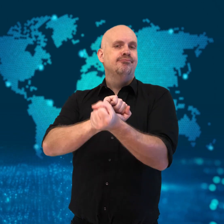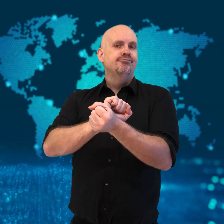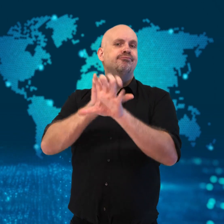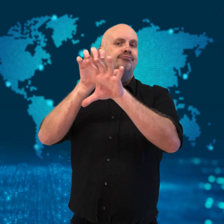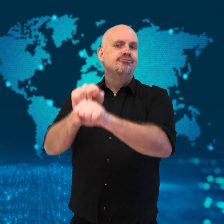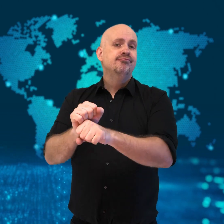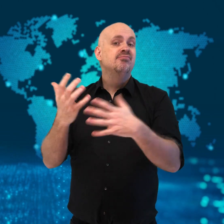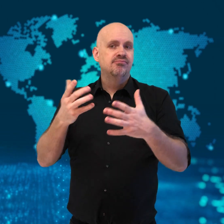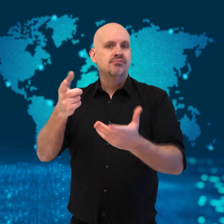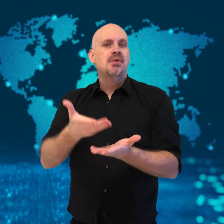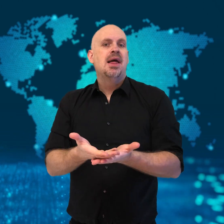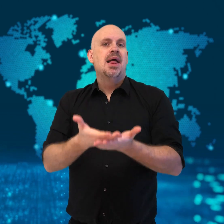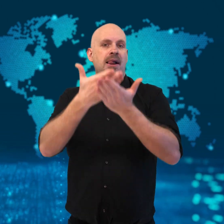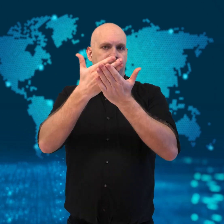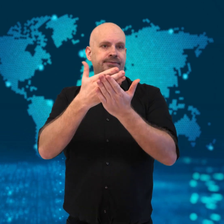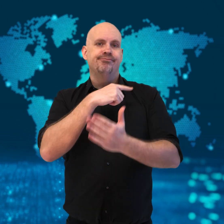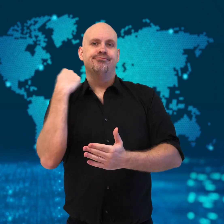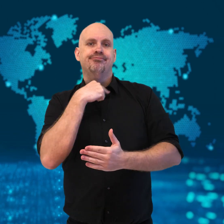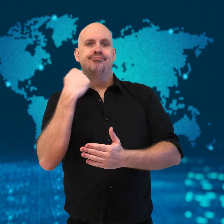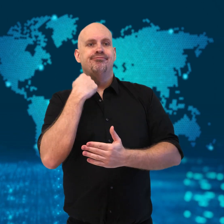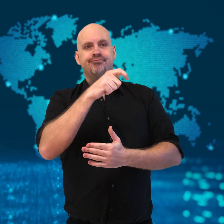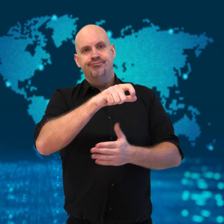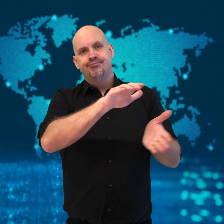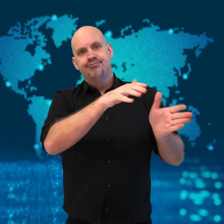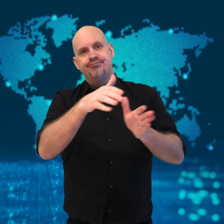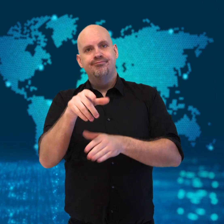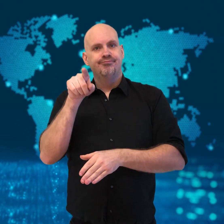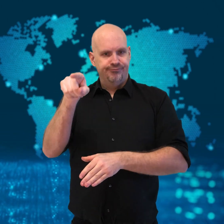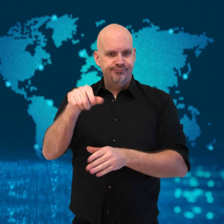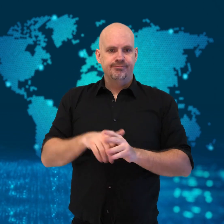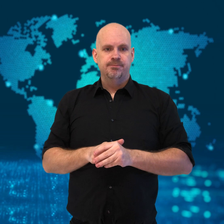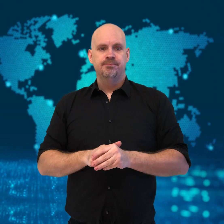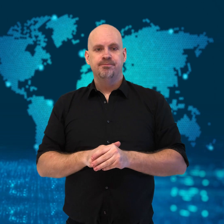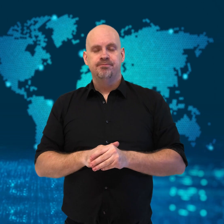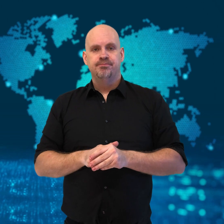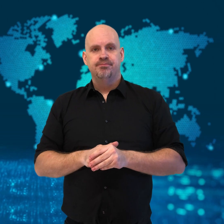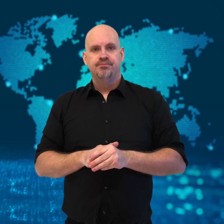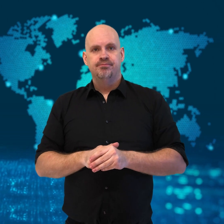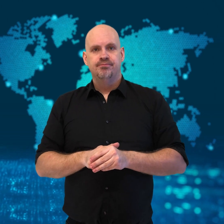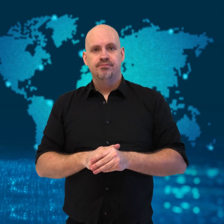being an accessory to murder in a similar case.